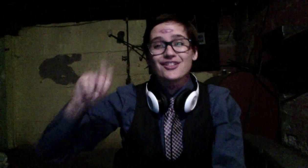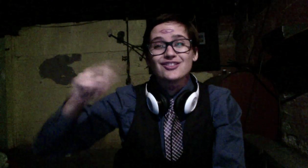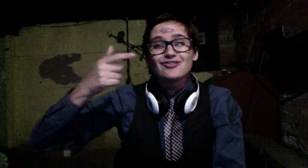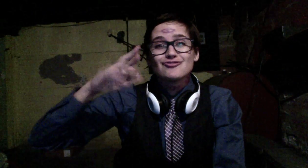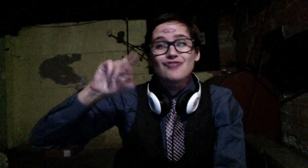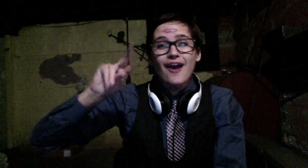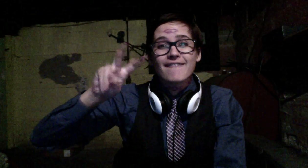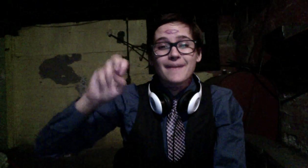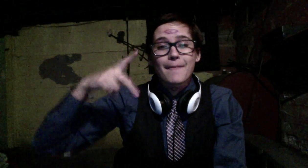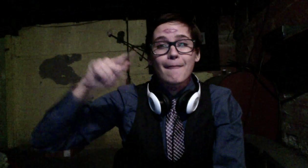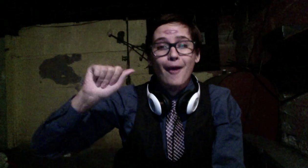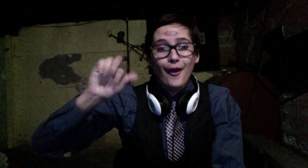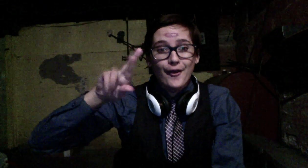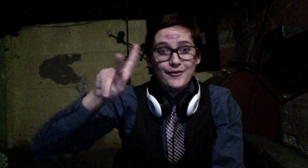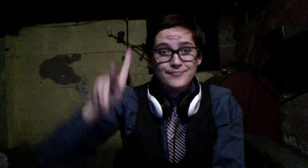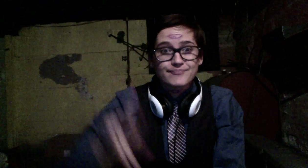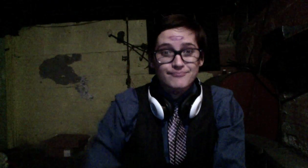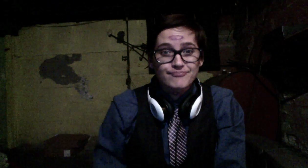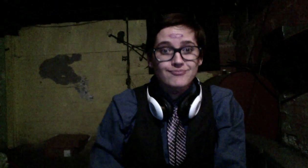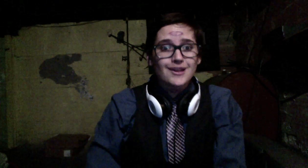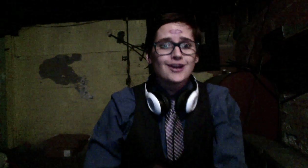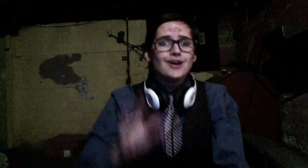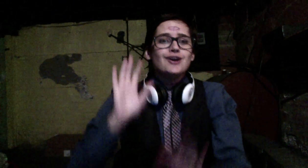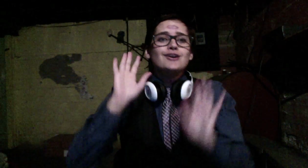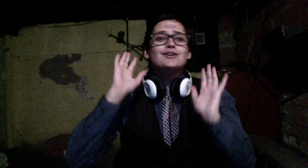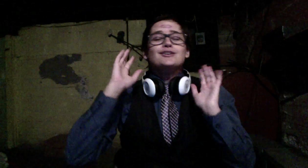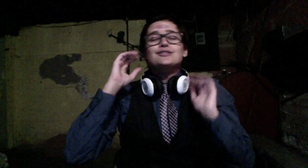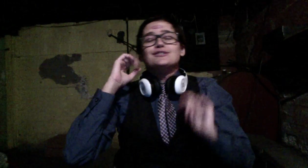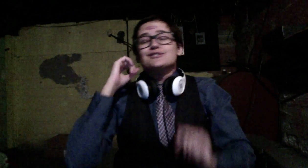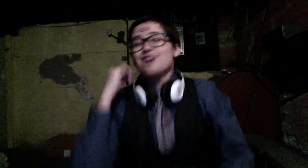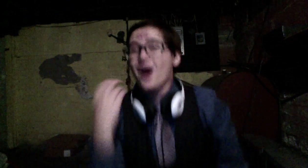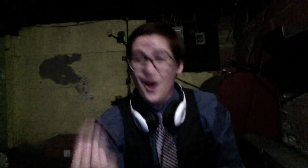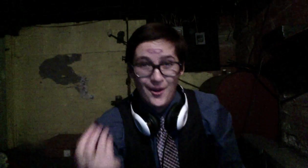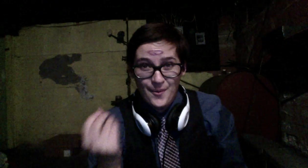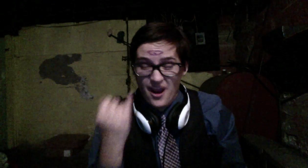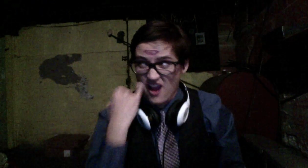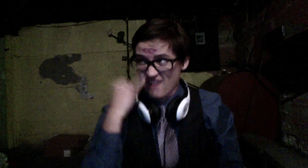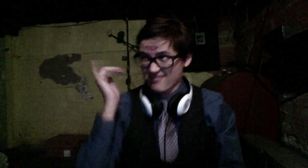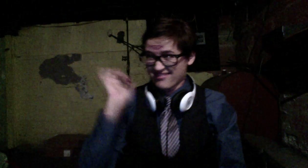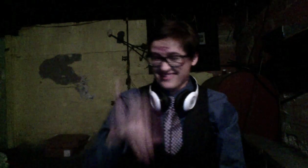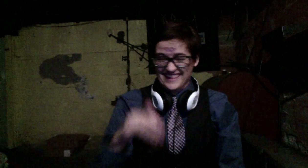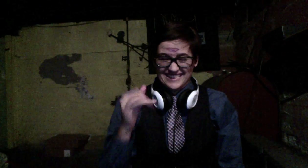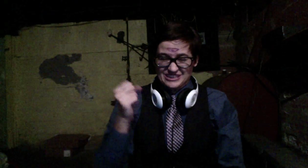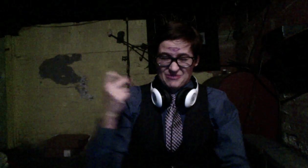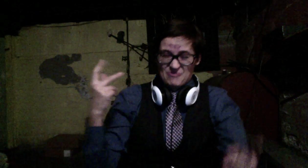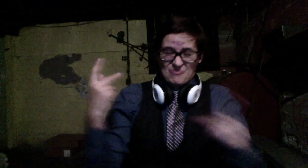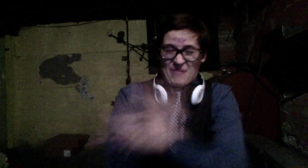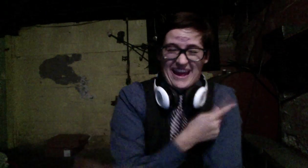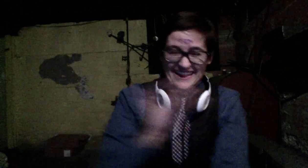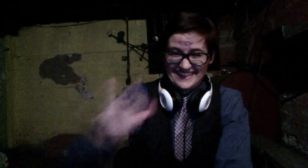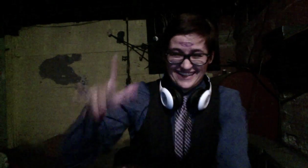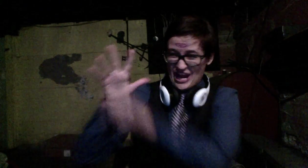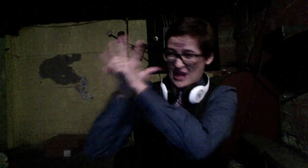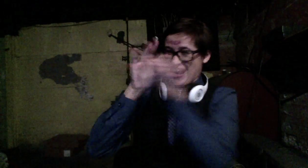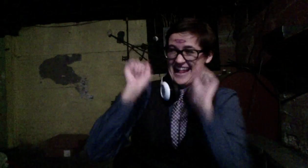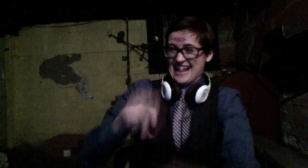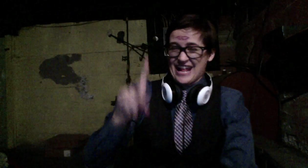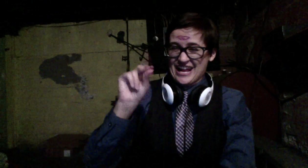M-I-S-S-I-O-N G-R-O-V-E P-A-R-K SOO IF THAT IS WORST THAT GLOWCLOUD CAN DO